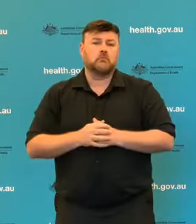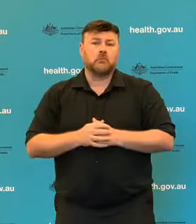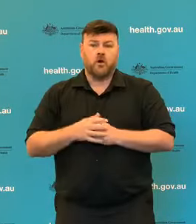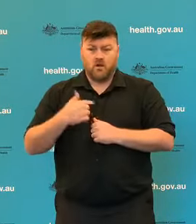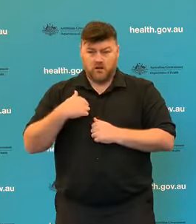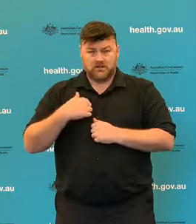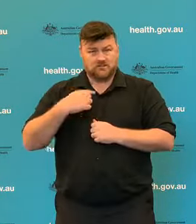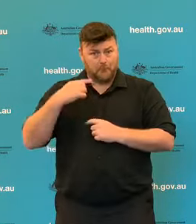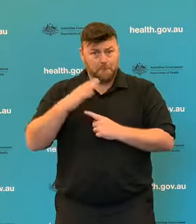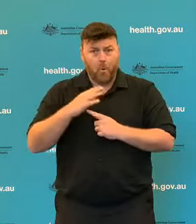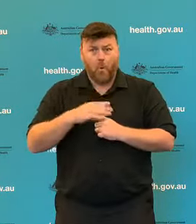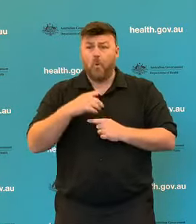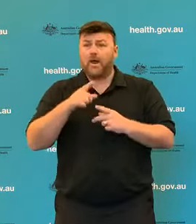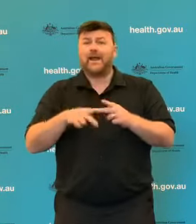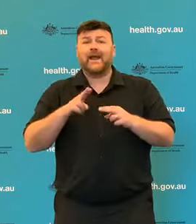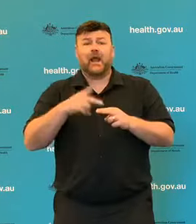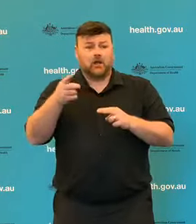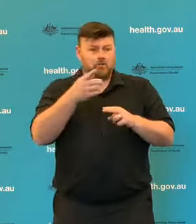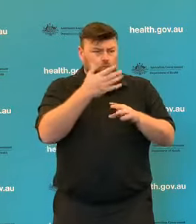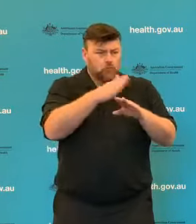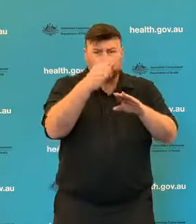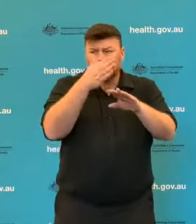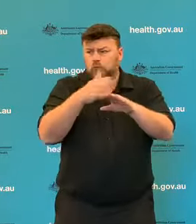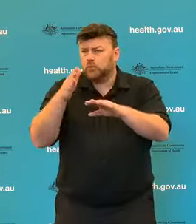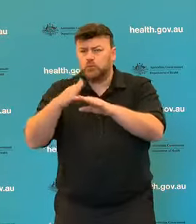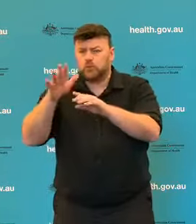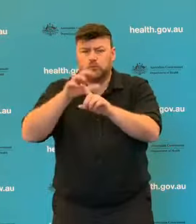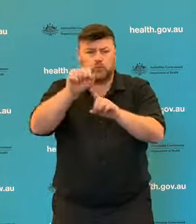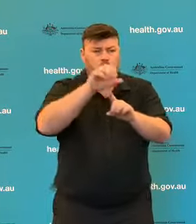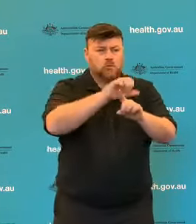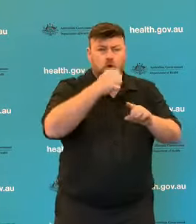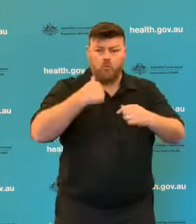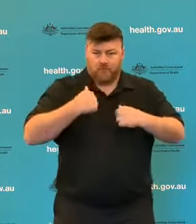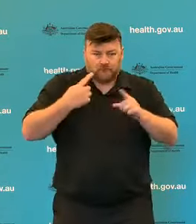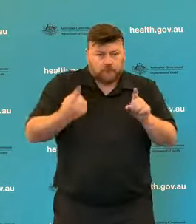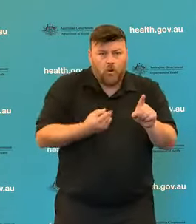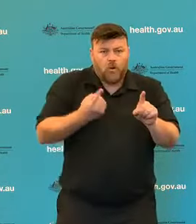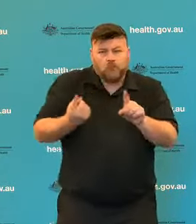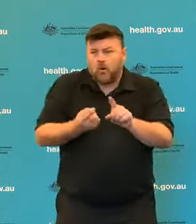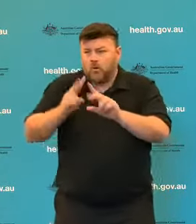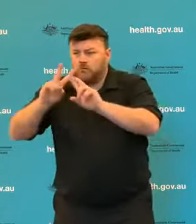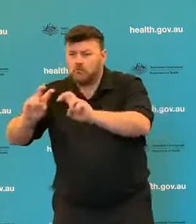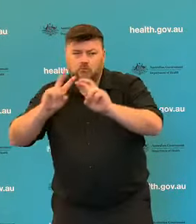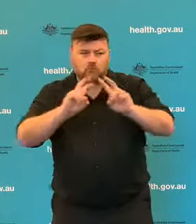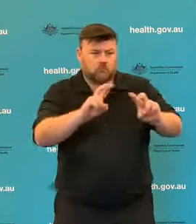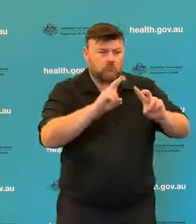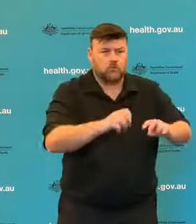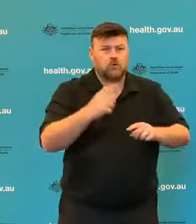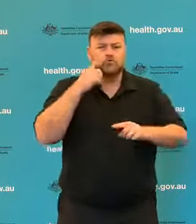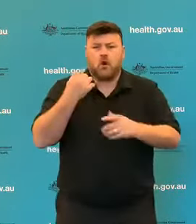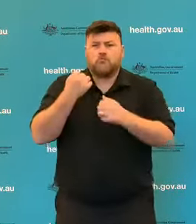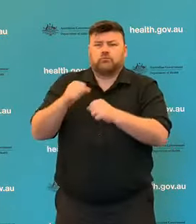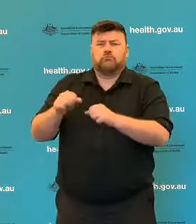is being followed up every single day, so that we can prevent further transmission of this virus.